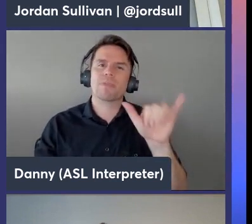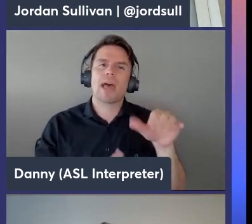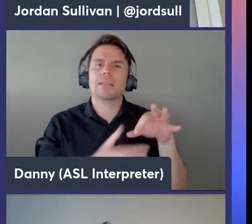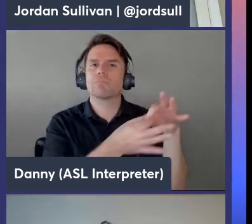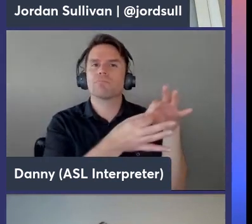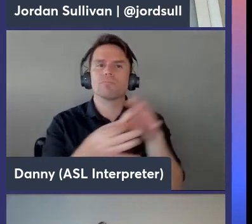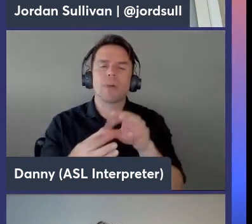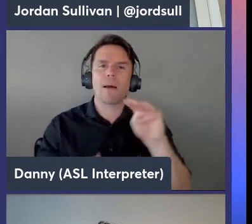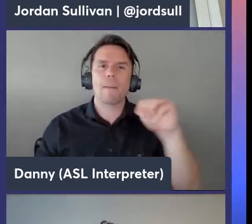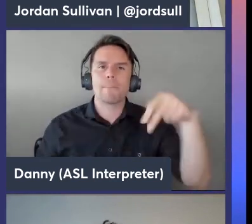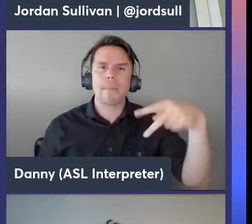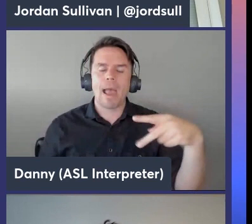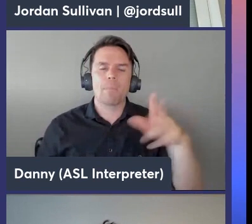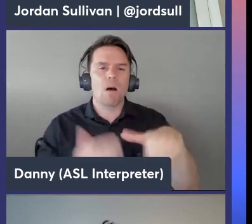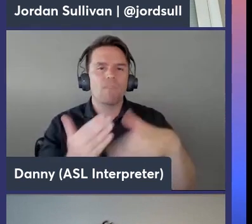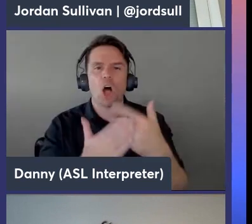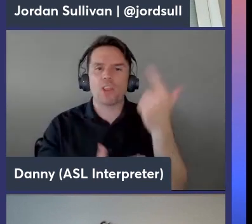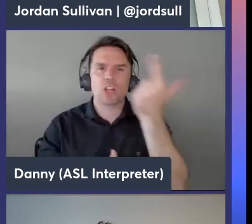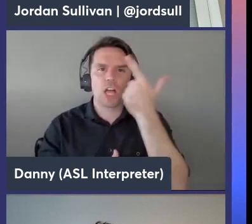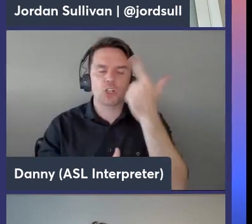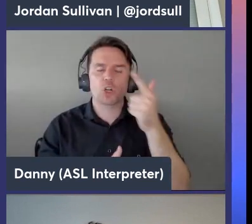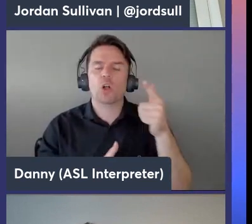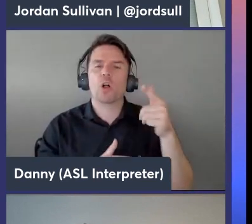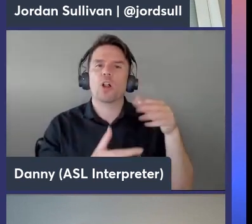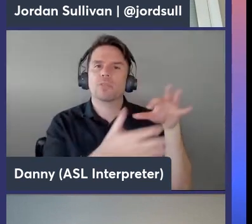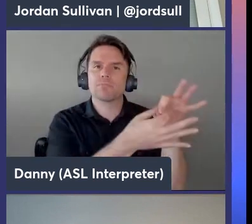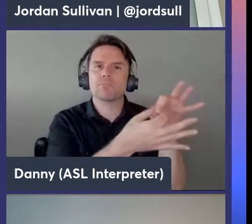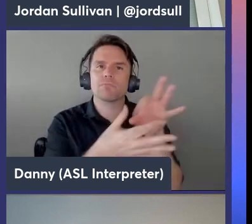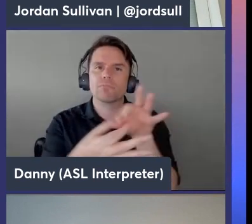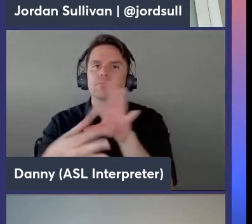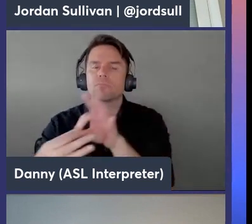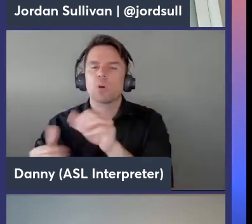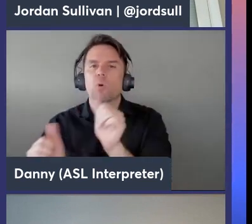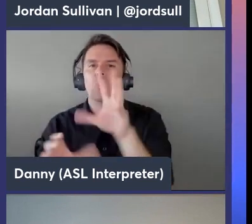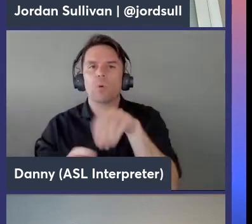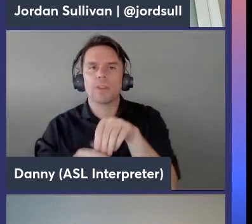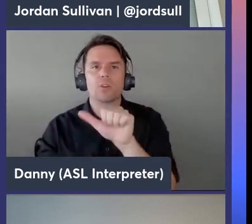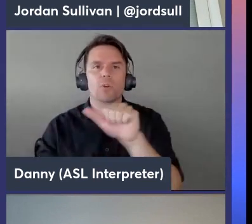that can be executed within an application. In Step Functions, workflows are written